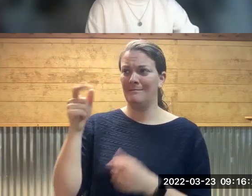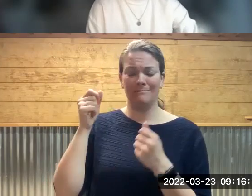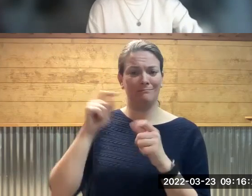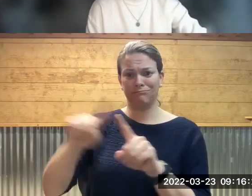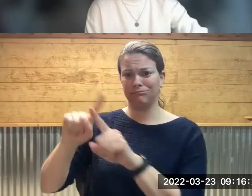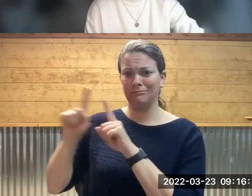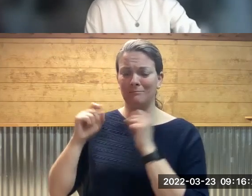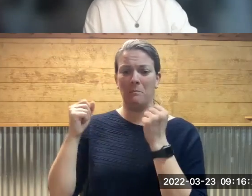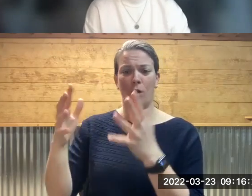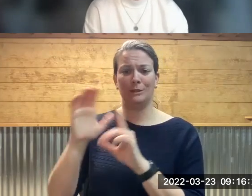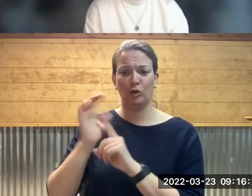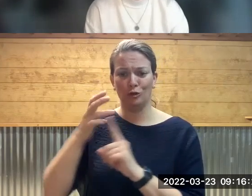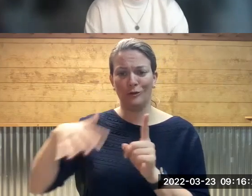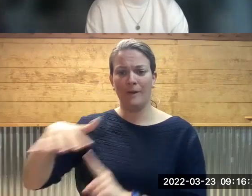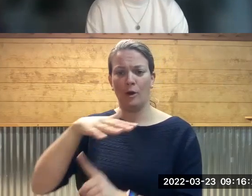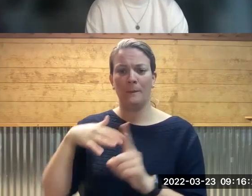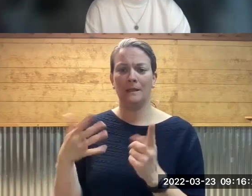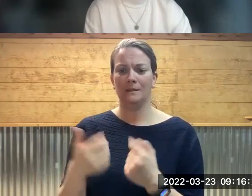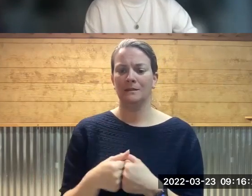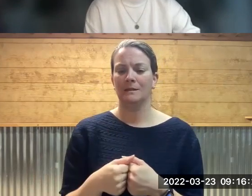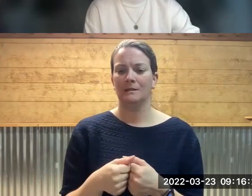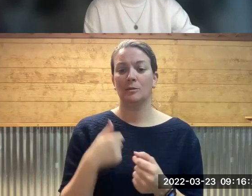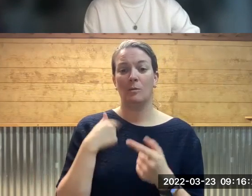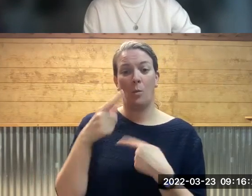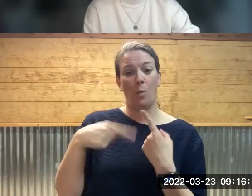When I was choosing my undergrad, it was also geared to something that was international.